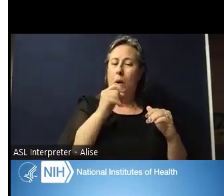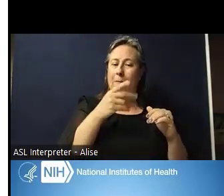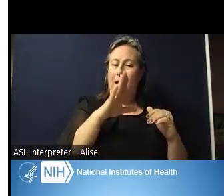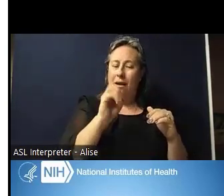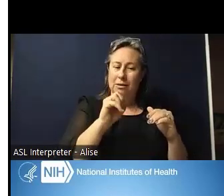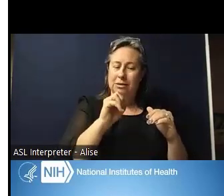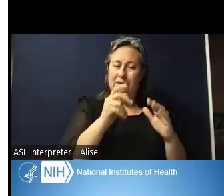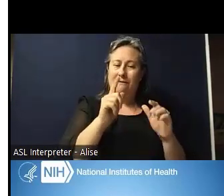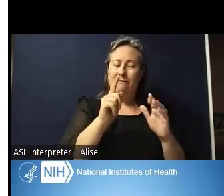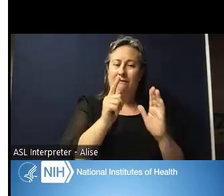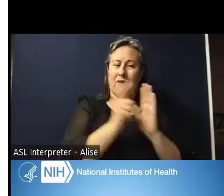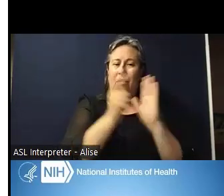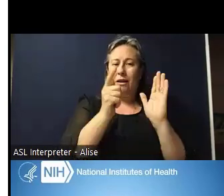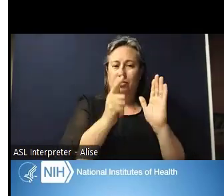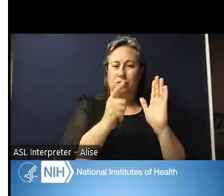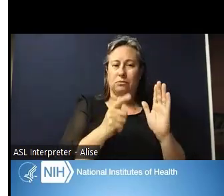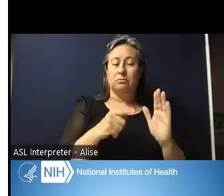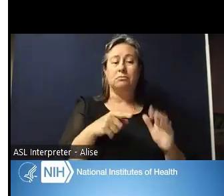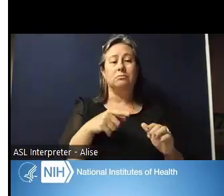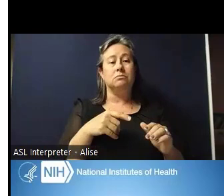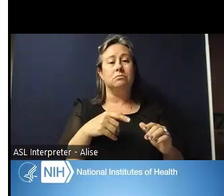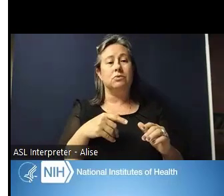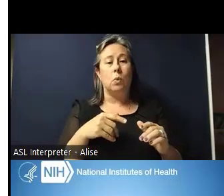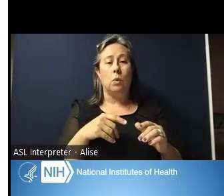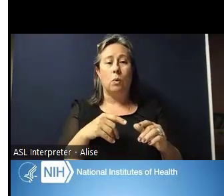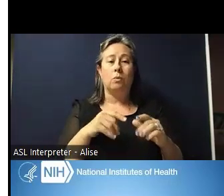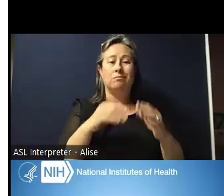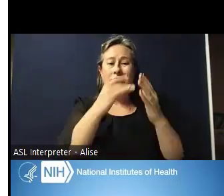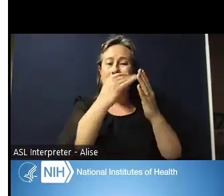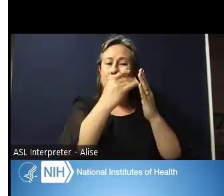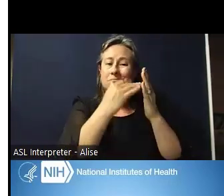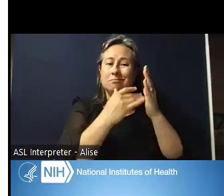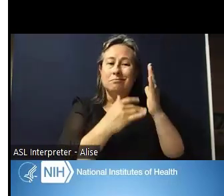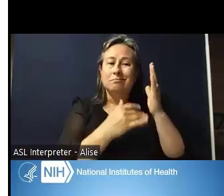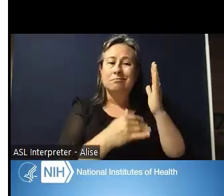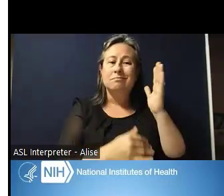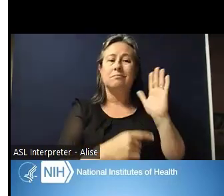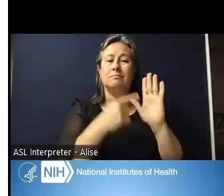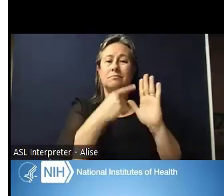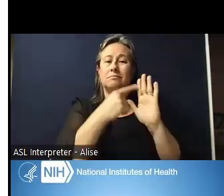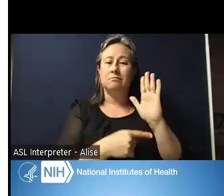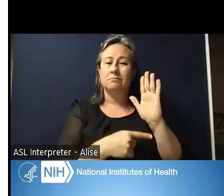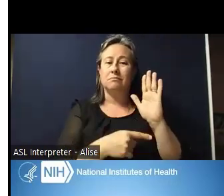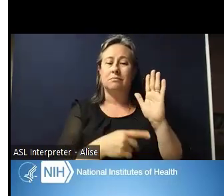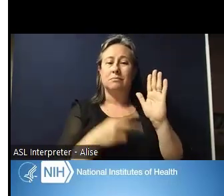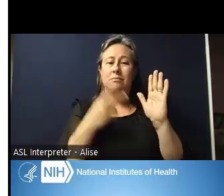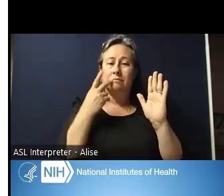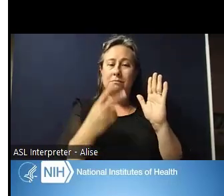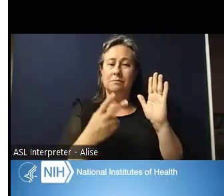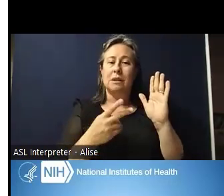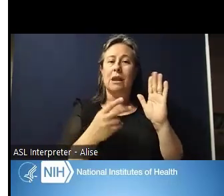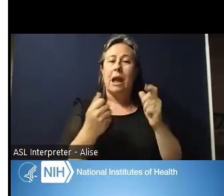So we have here undisclosed grant support, undisclosed talent awards and equity, all that here.